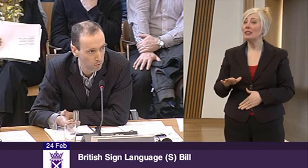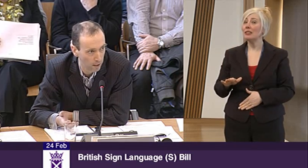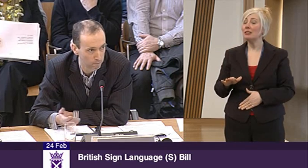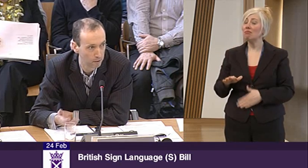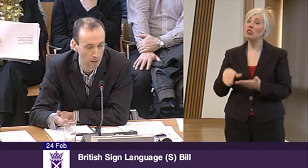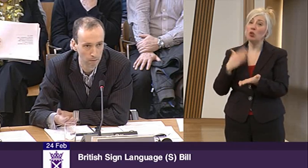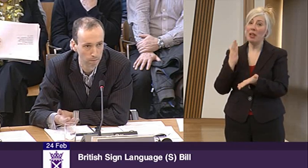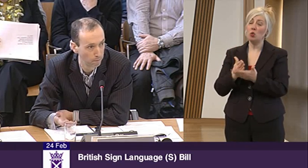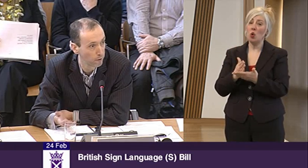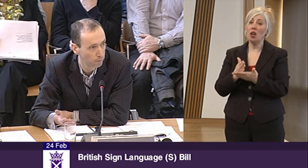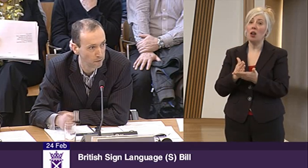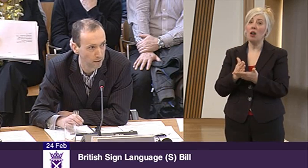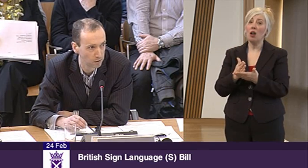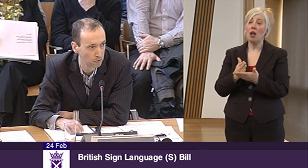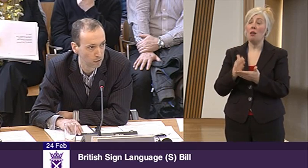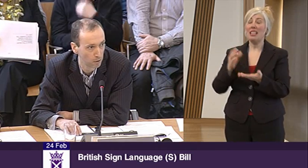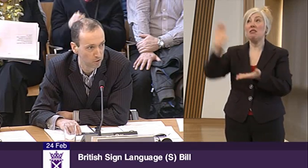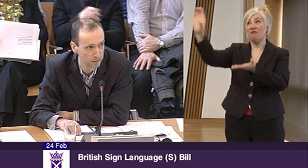funding to allow it to be delivered properly.